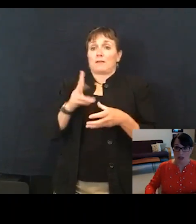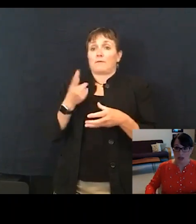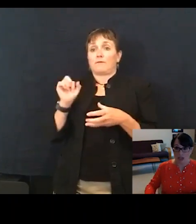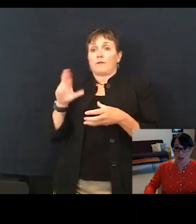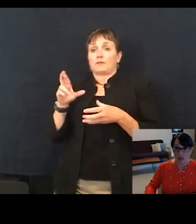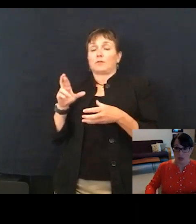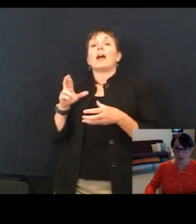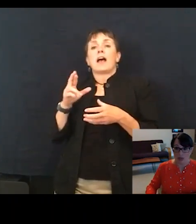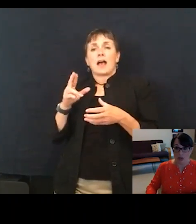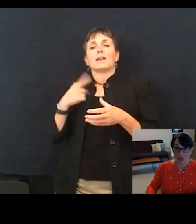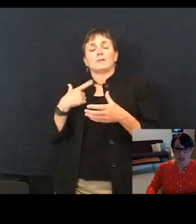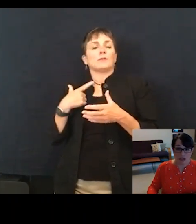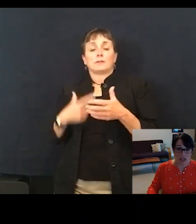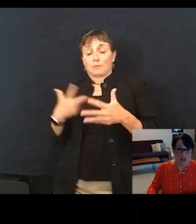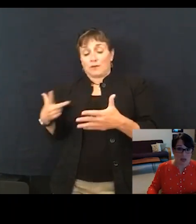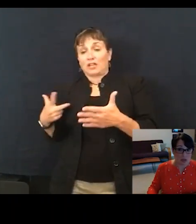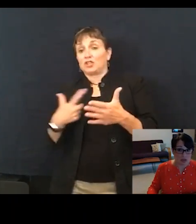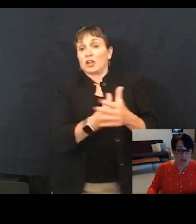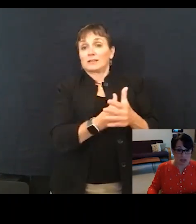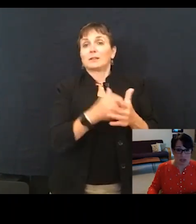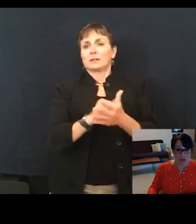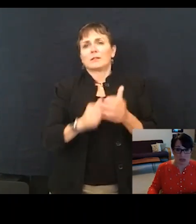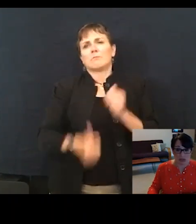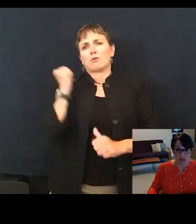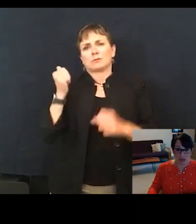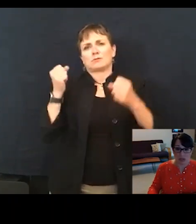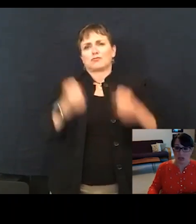So this up here, 2E of the 10 total vector genomes delivered,